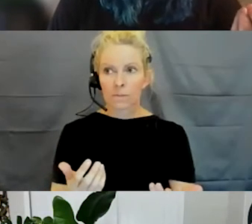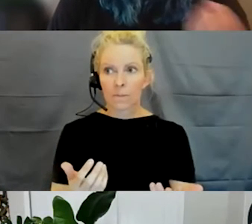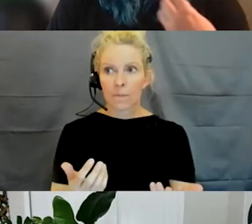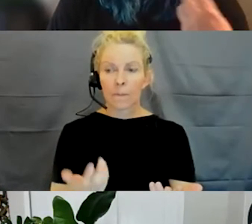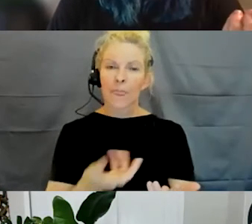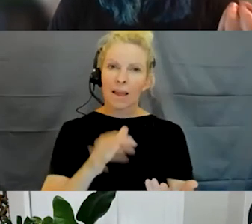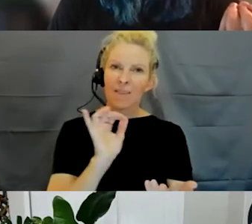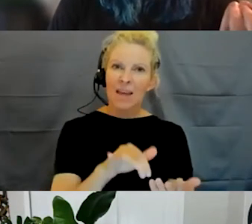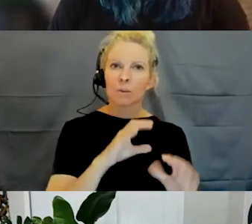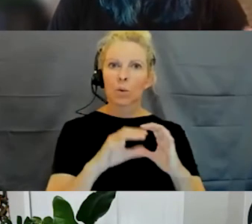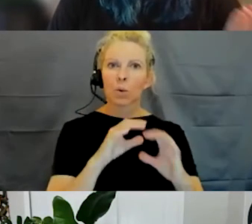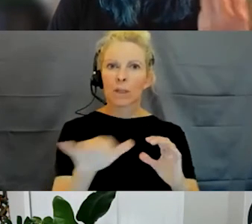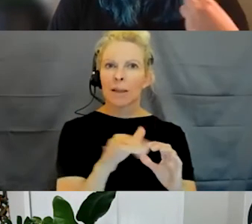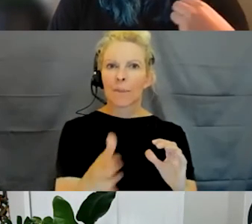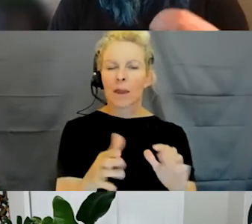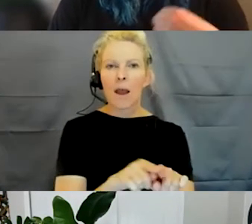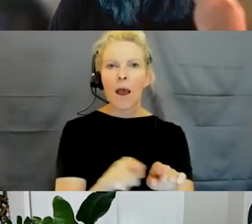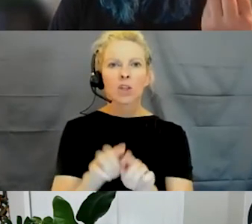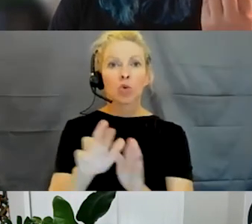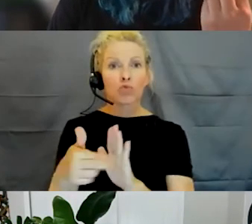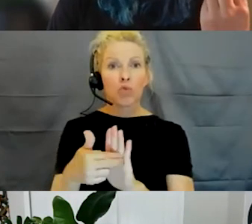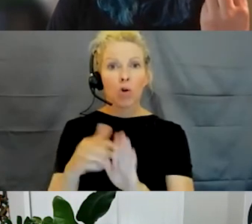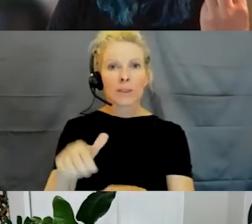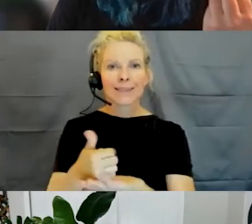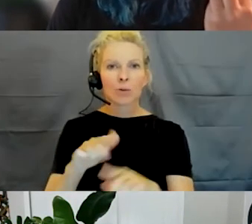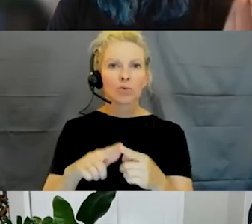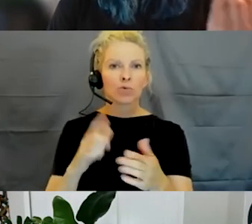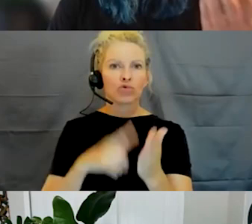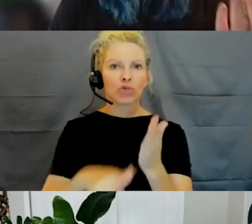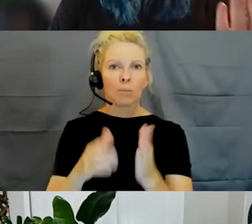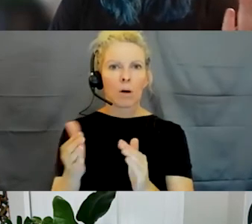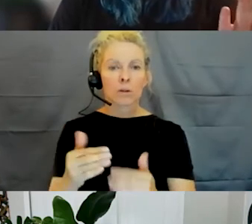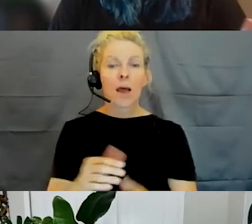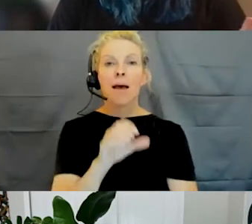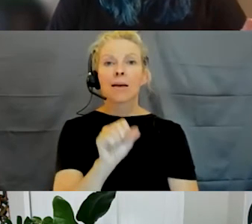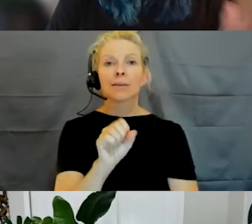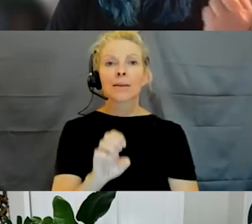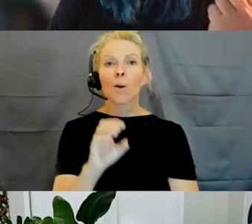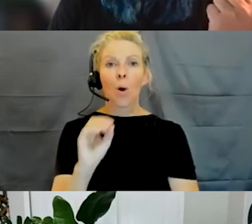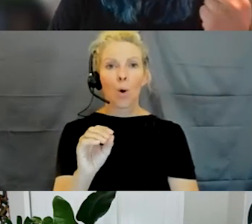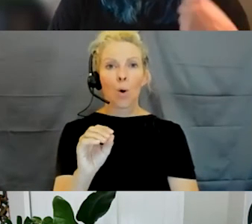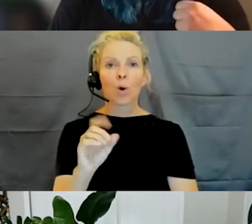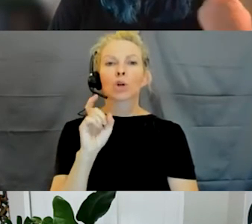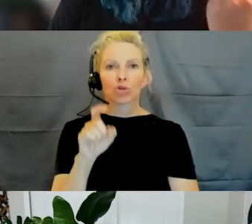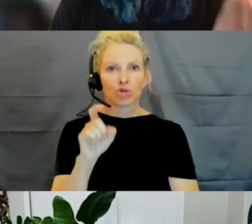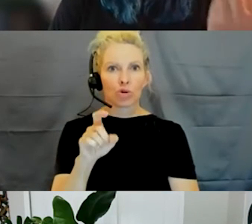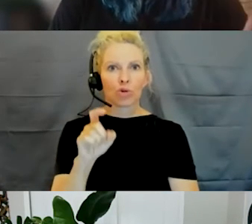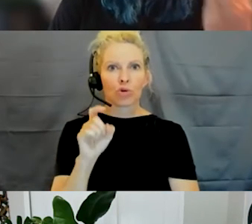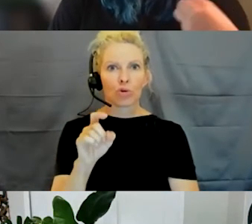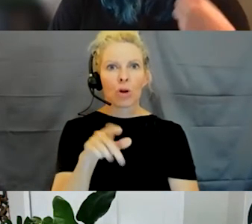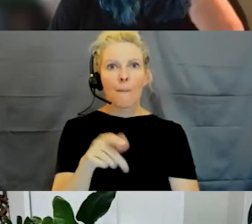same thing as role set to checkbox. The SEO should parse that in the same way. Same information being